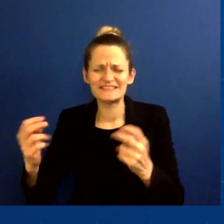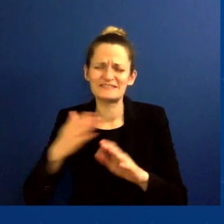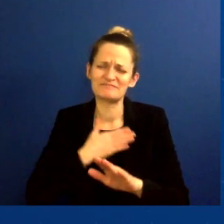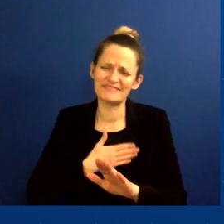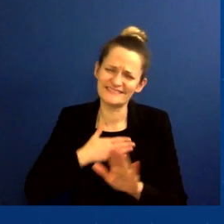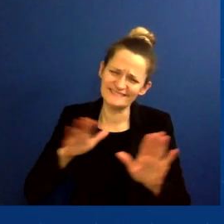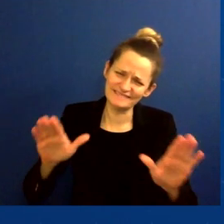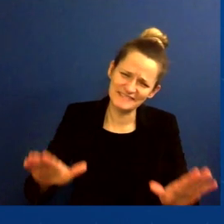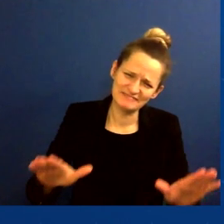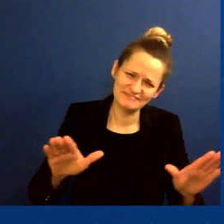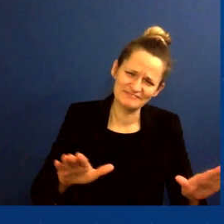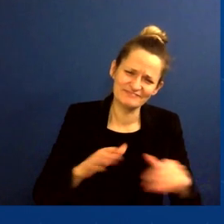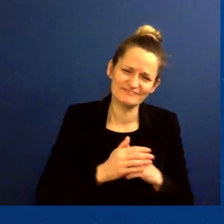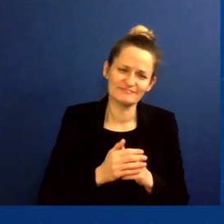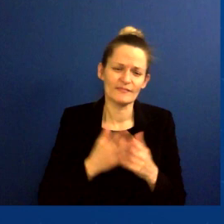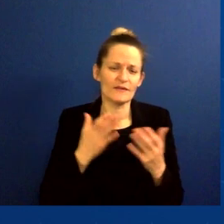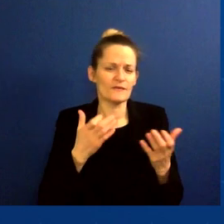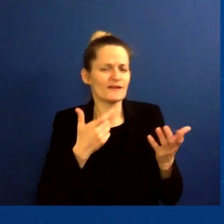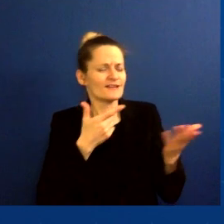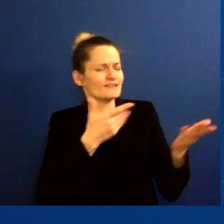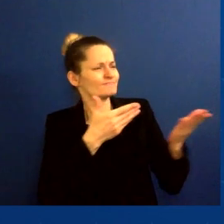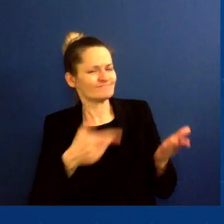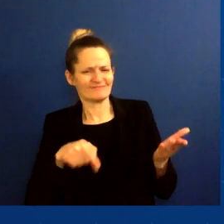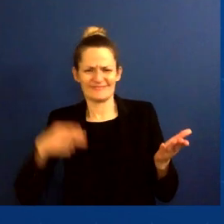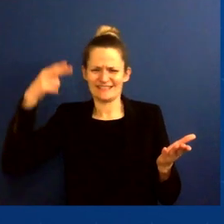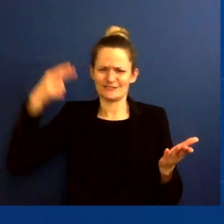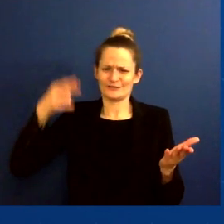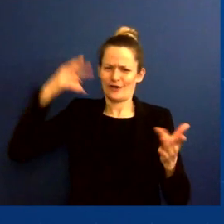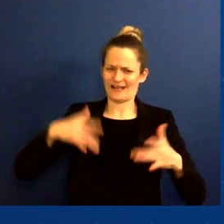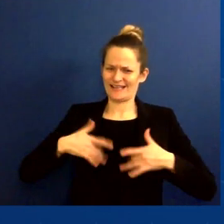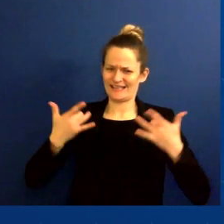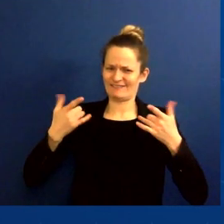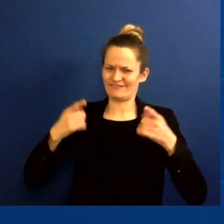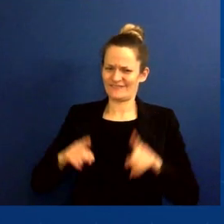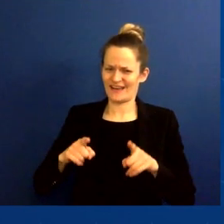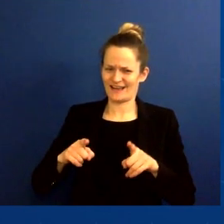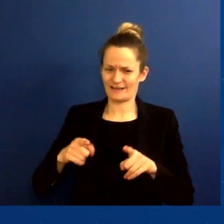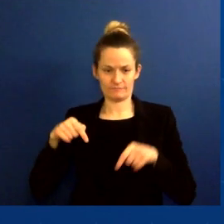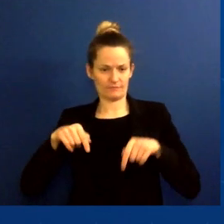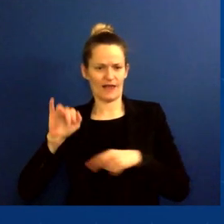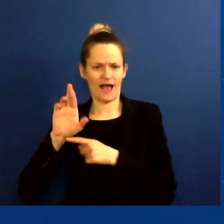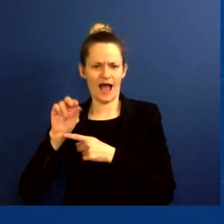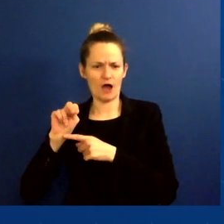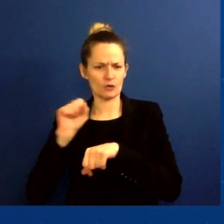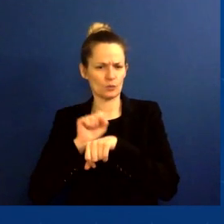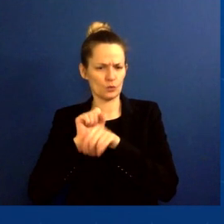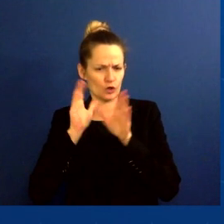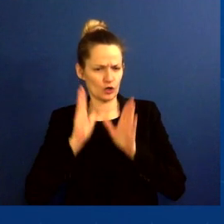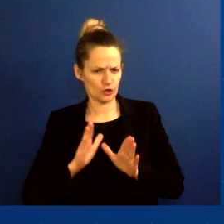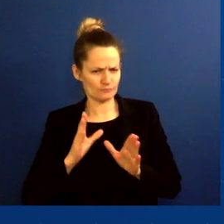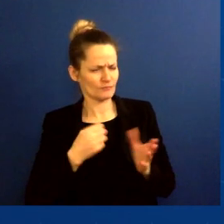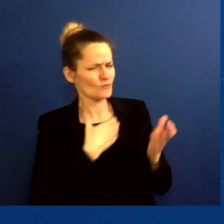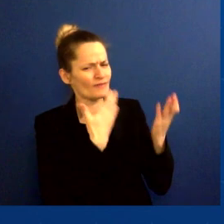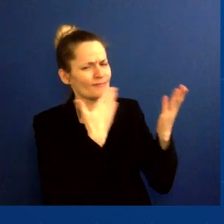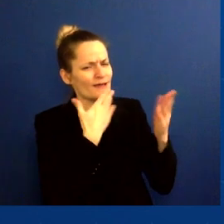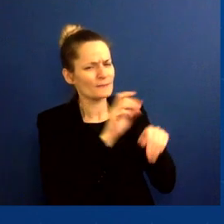here at the Ironworkers Hall. I want to thank businessman manager Aaron Best. I want to thank Ray Cleland and everyone here at local five.